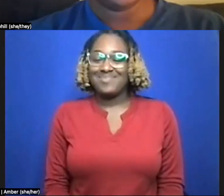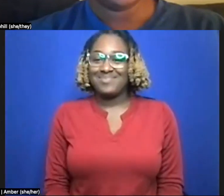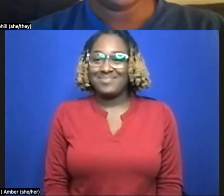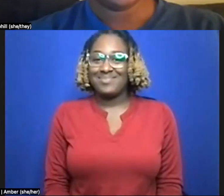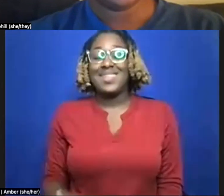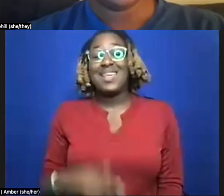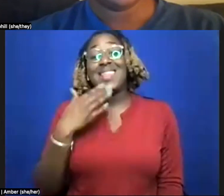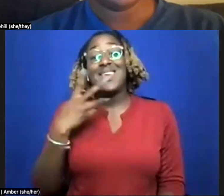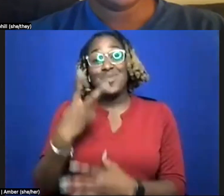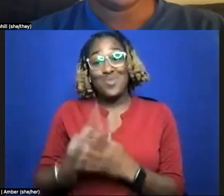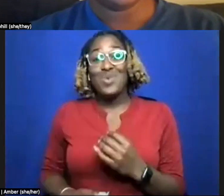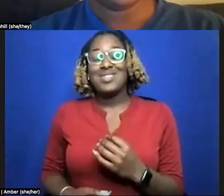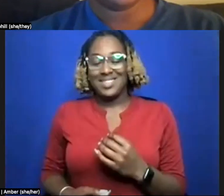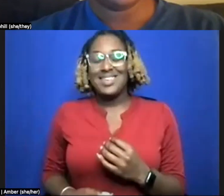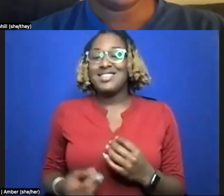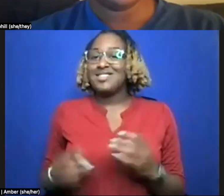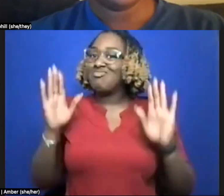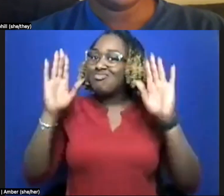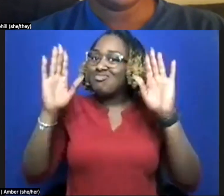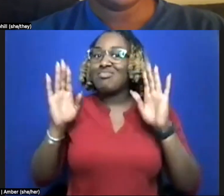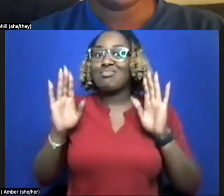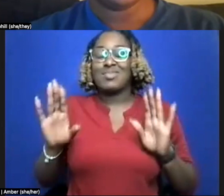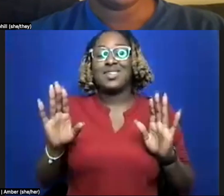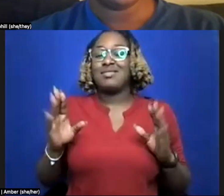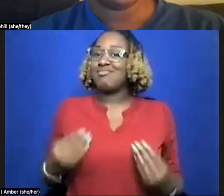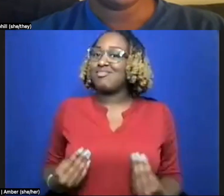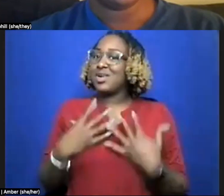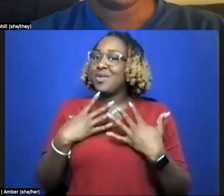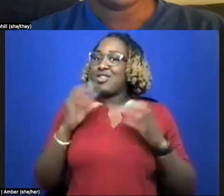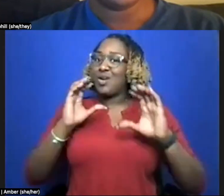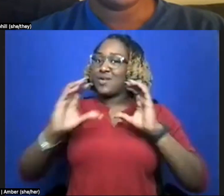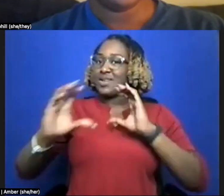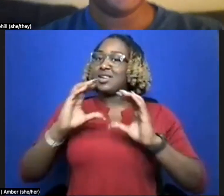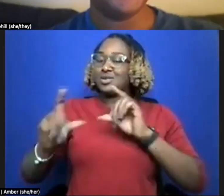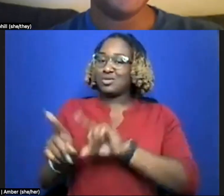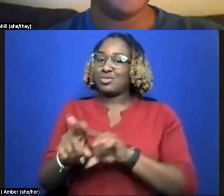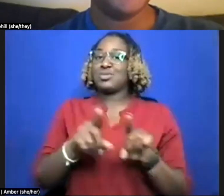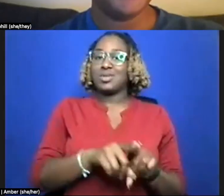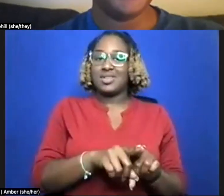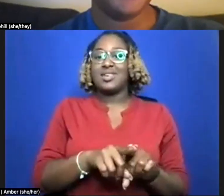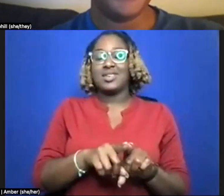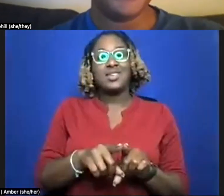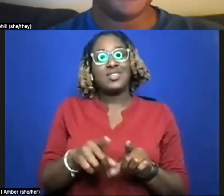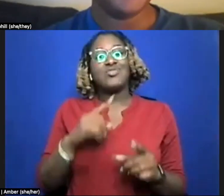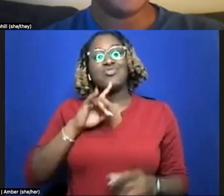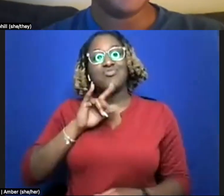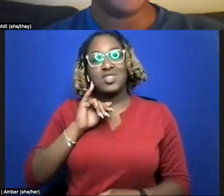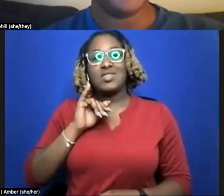for such a really insightful conversation, as well as hearing some really wonderful poetry earlier.